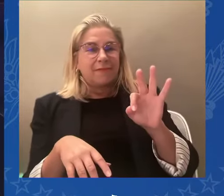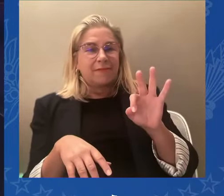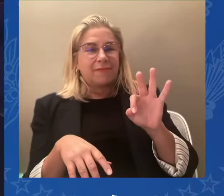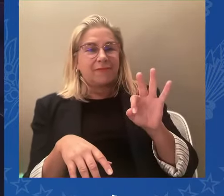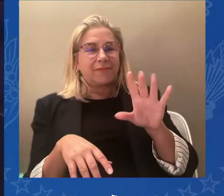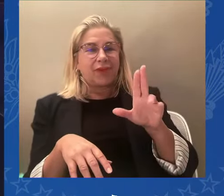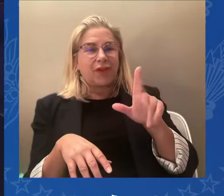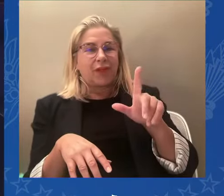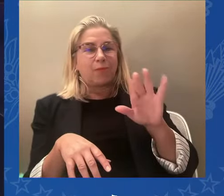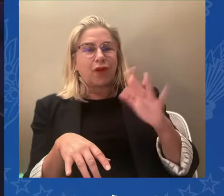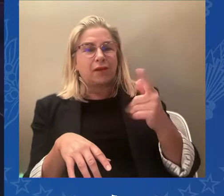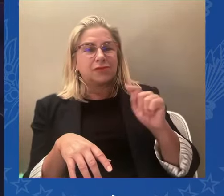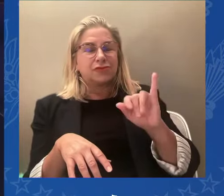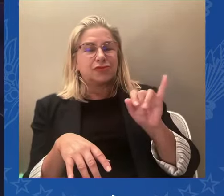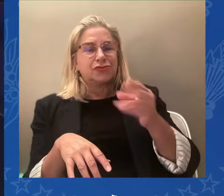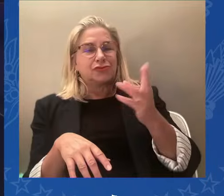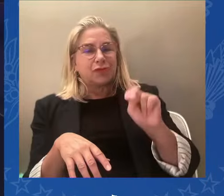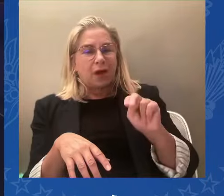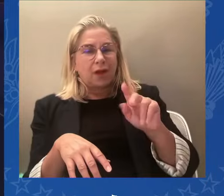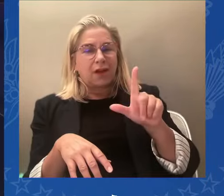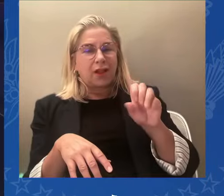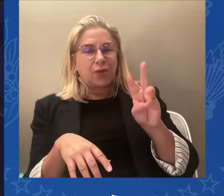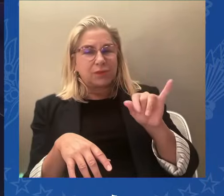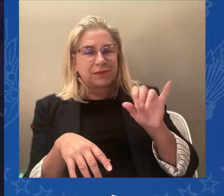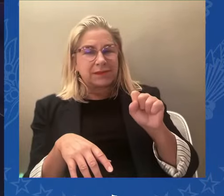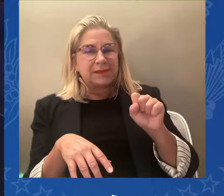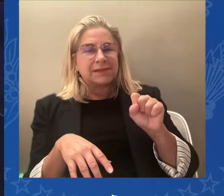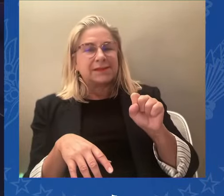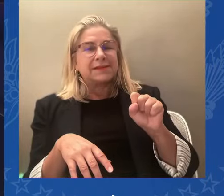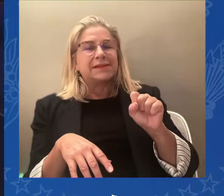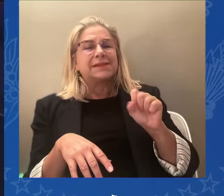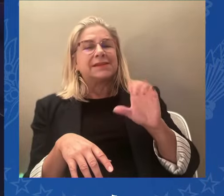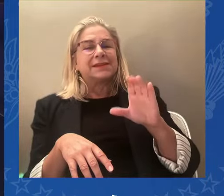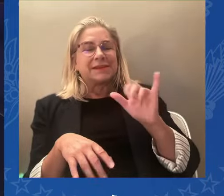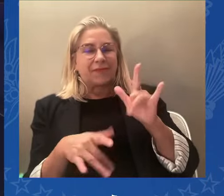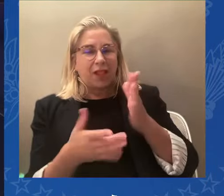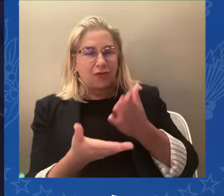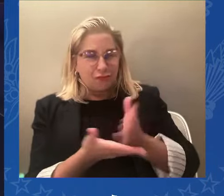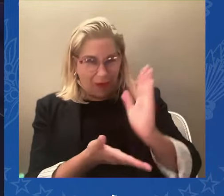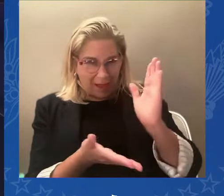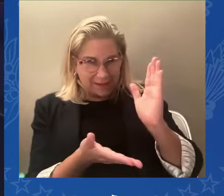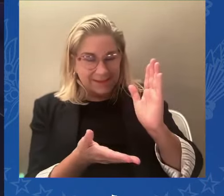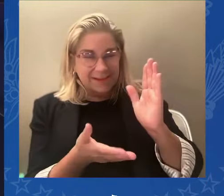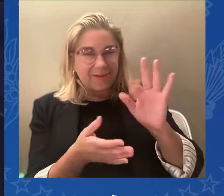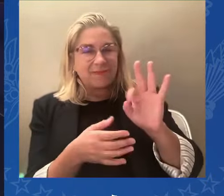who will learn how to establish and protect freedom and justice